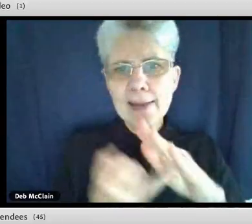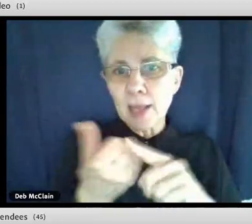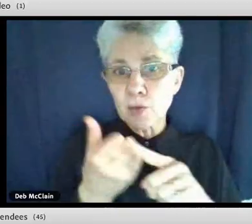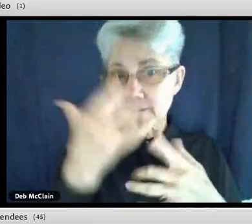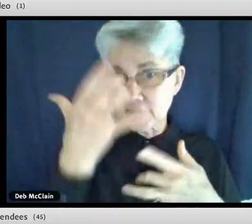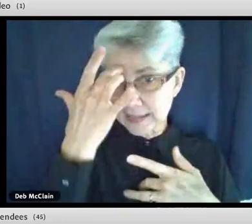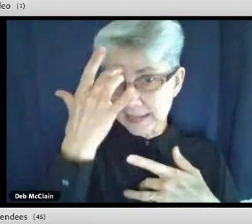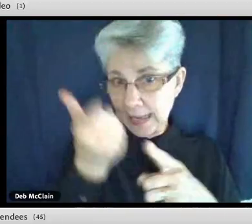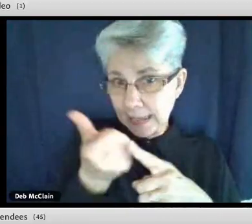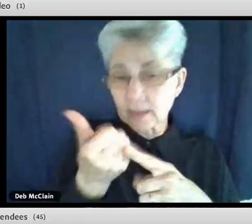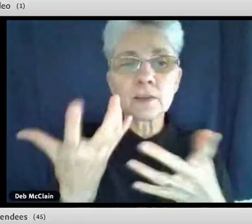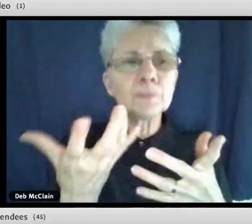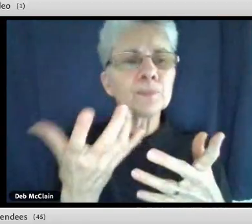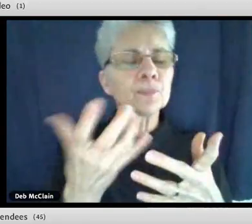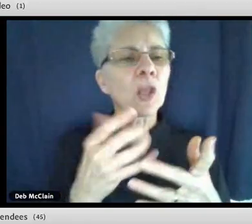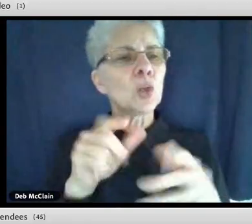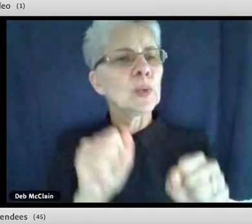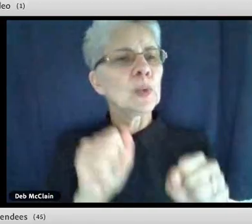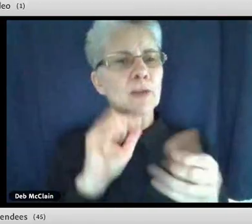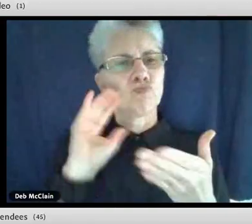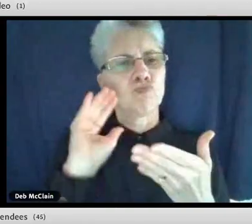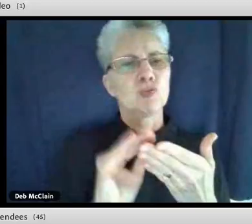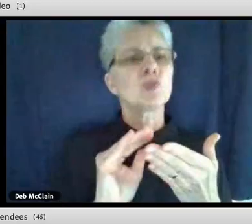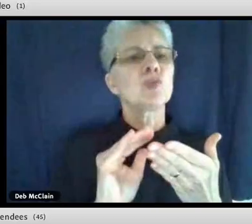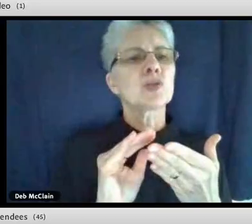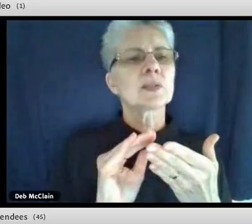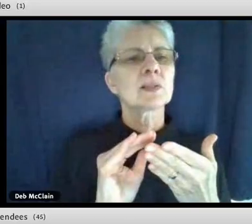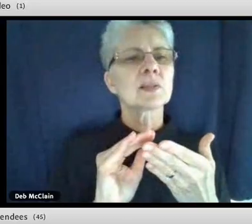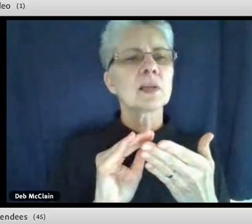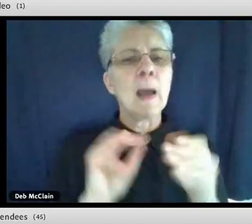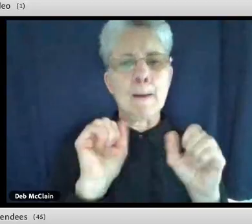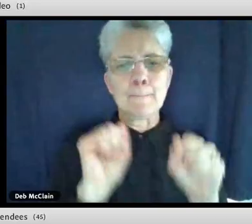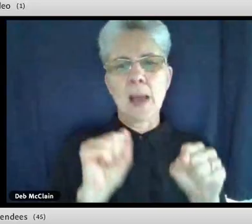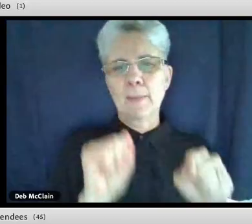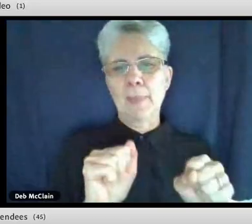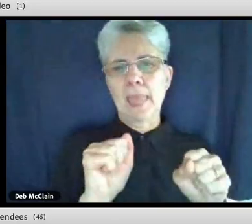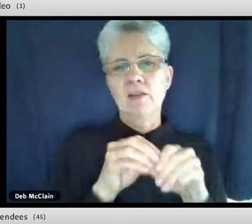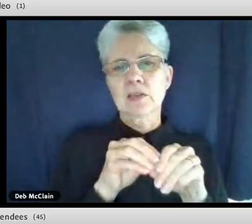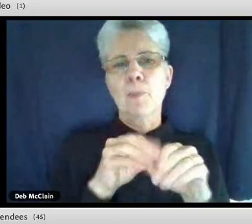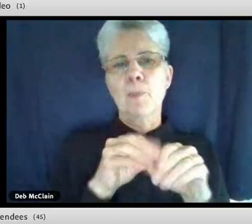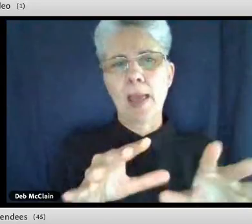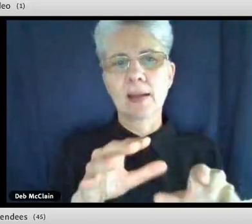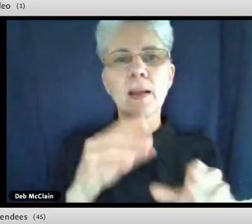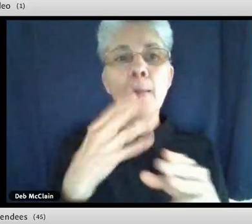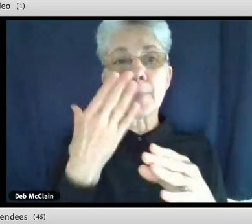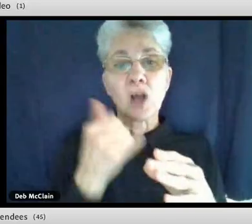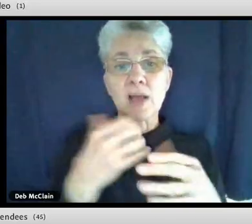that you can reduce the capacity on the healthcare system,